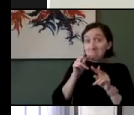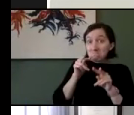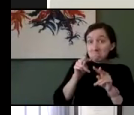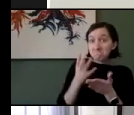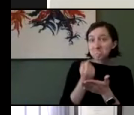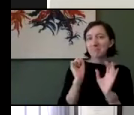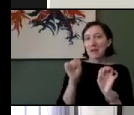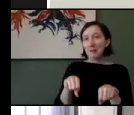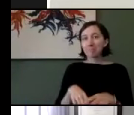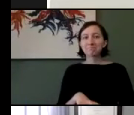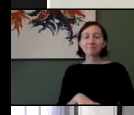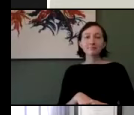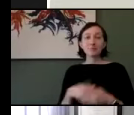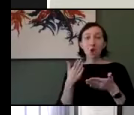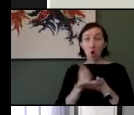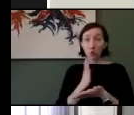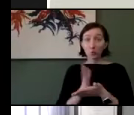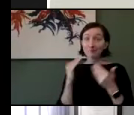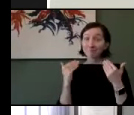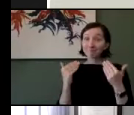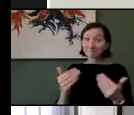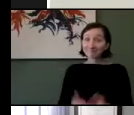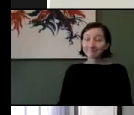Carolyn Philips: All right.